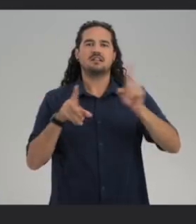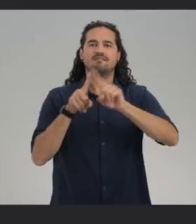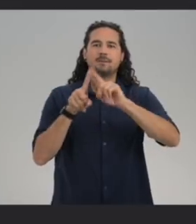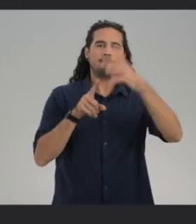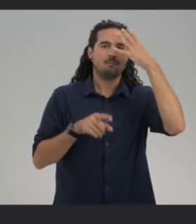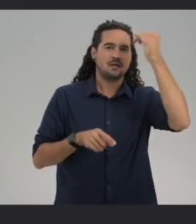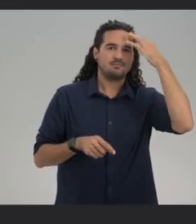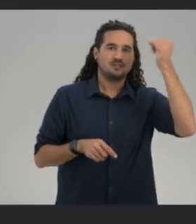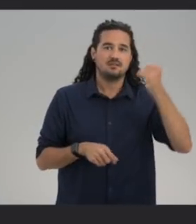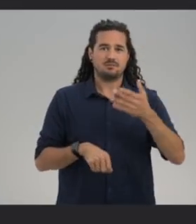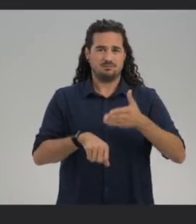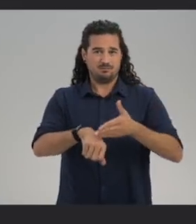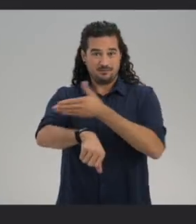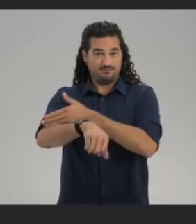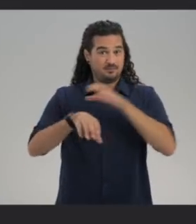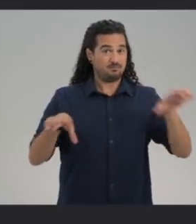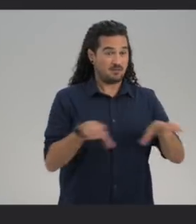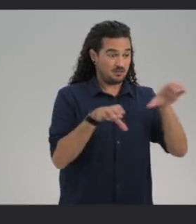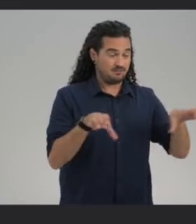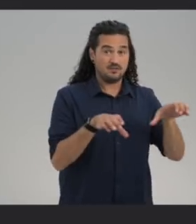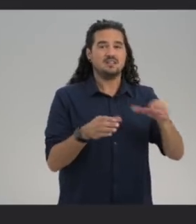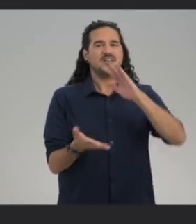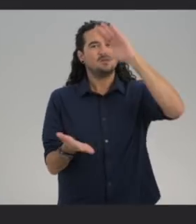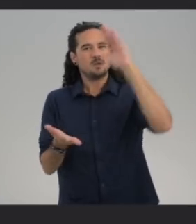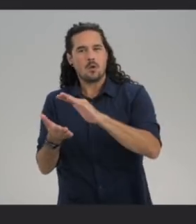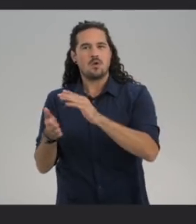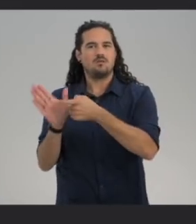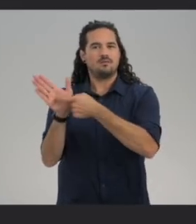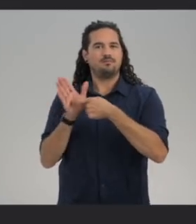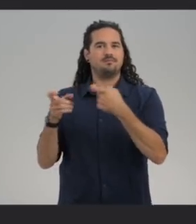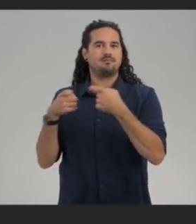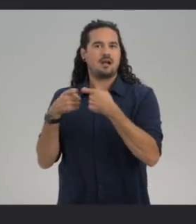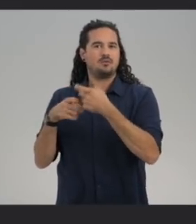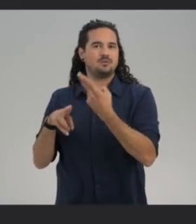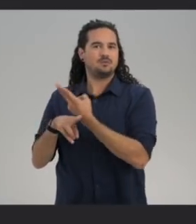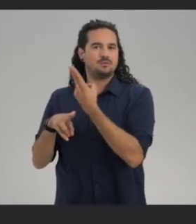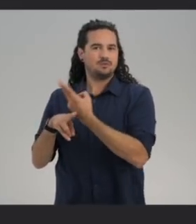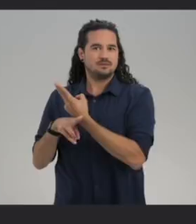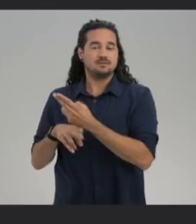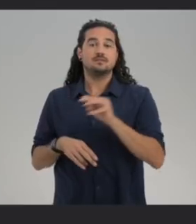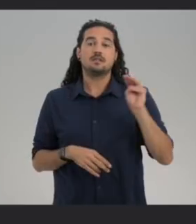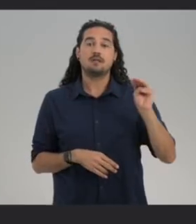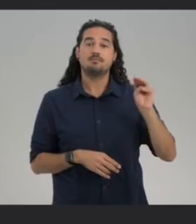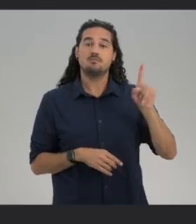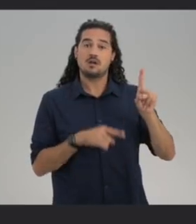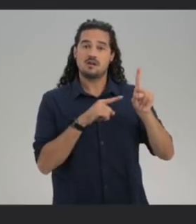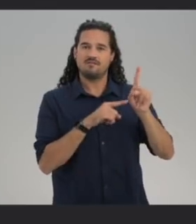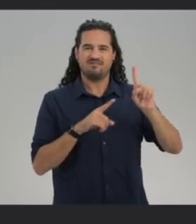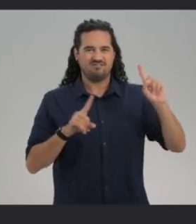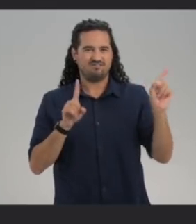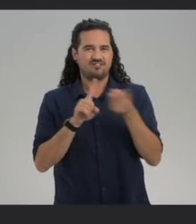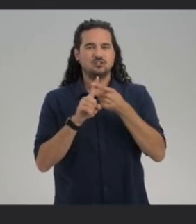This dramatically improves performance and power efficiency. M1 is the first personal computer chip